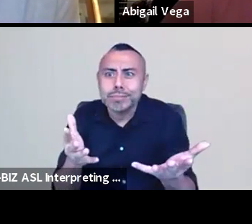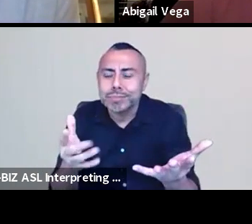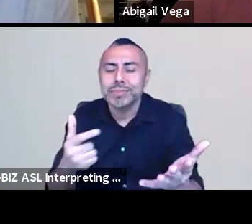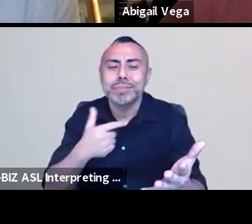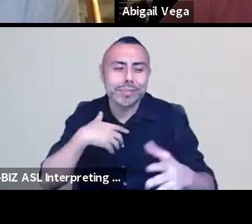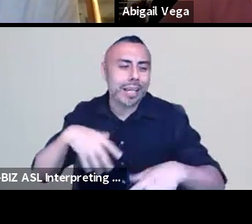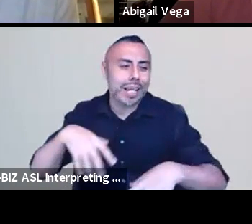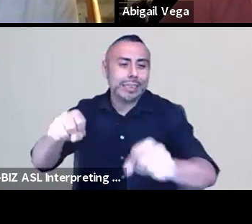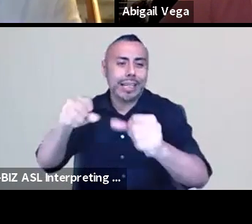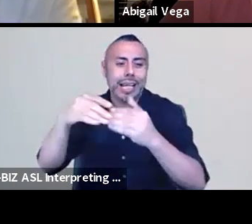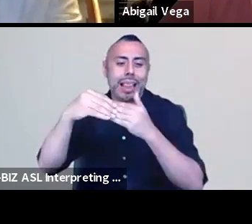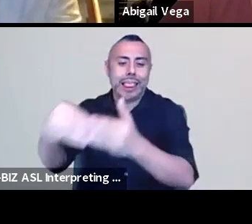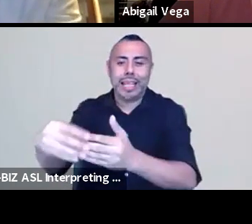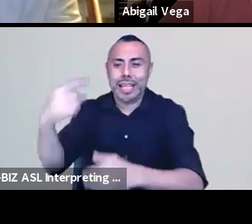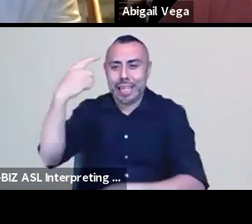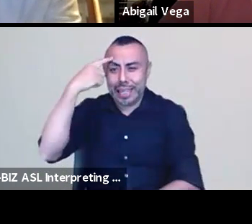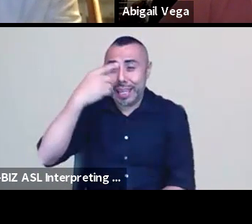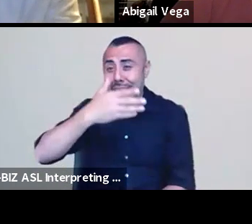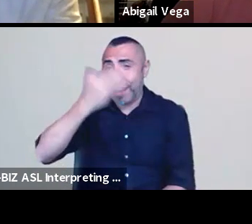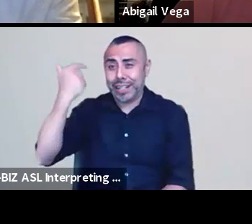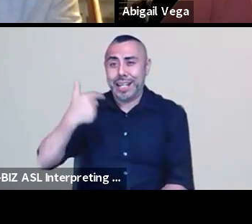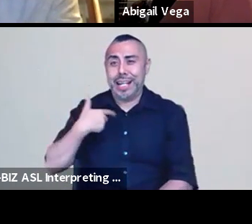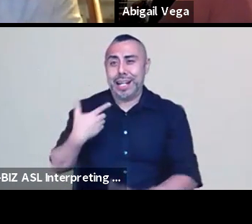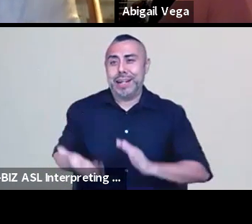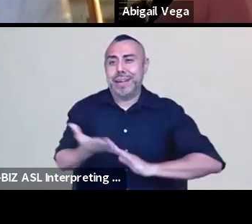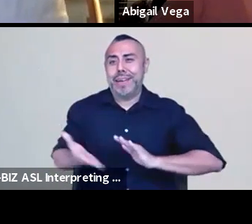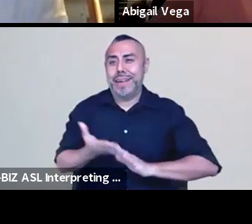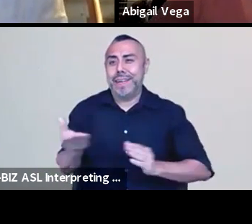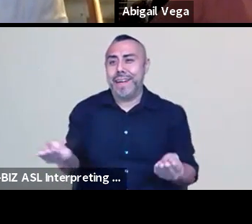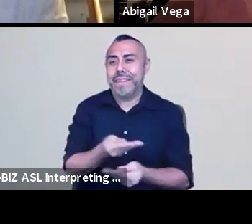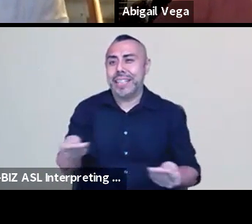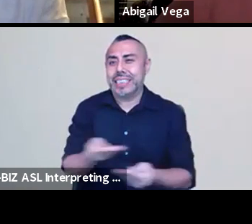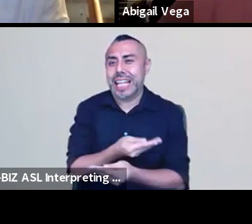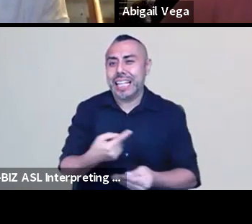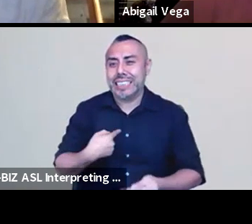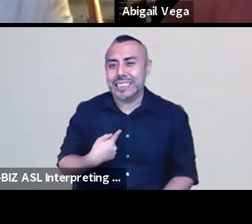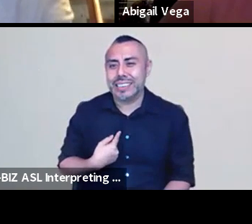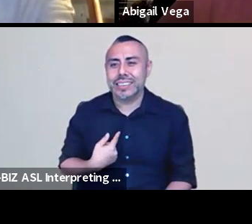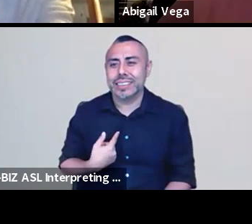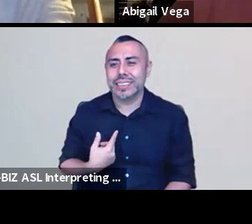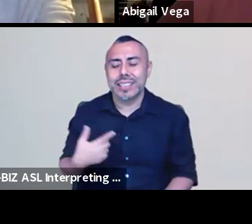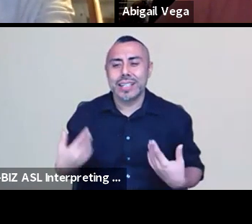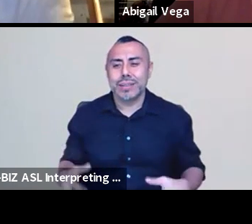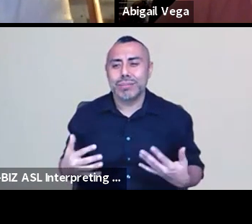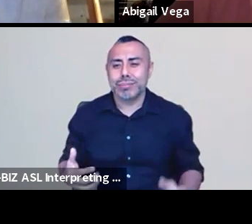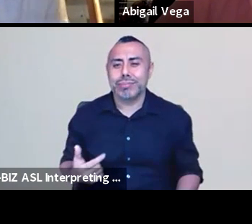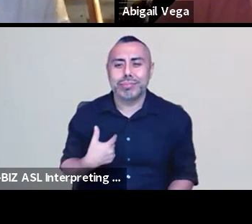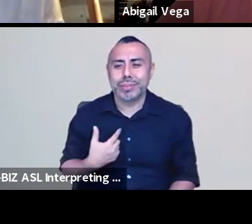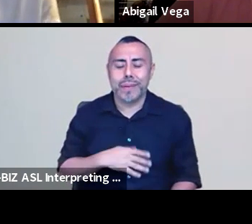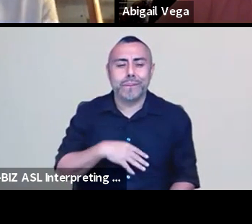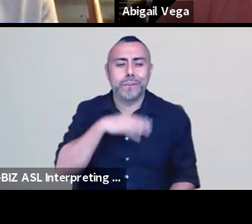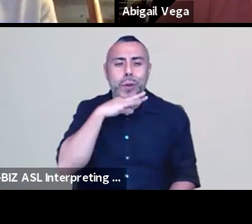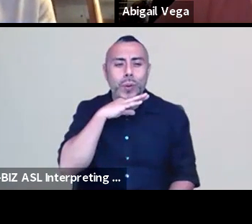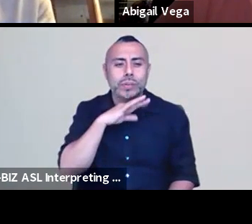I think I forgot I was facilitating! (grunts) I'm so full. Just very briefly, I wanna say listen,